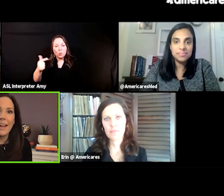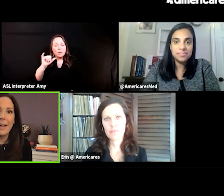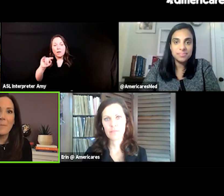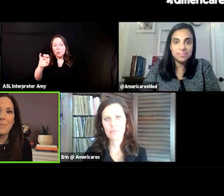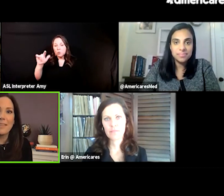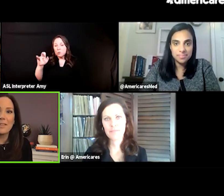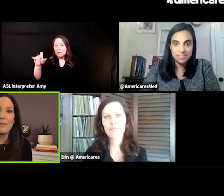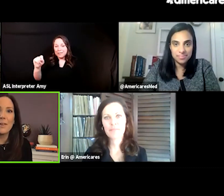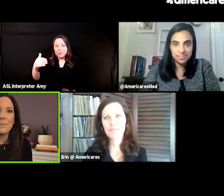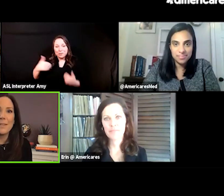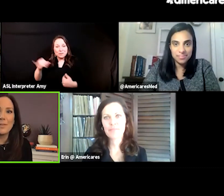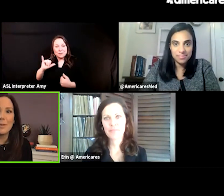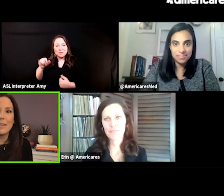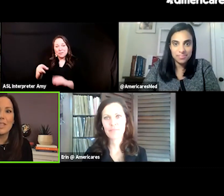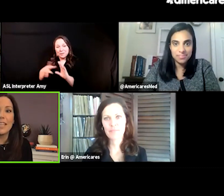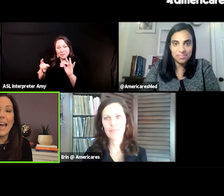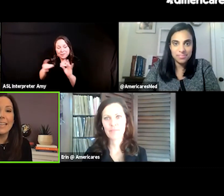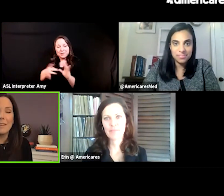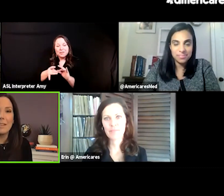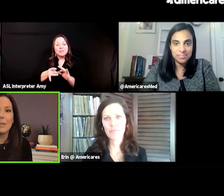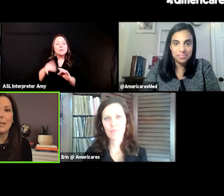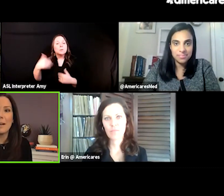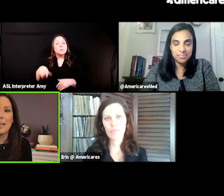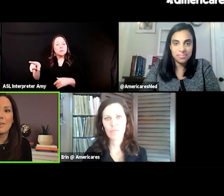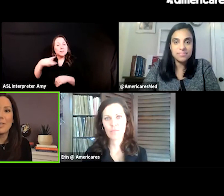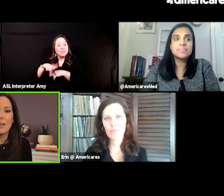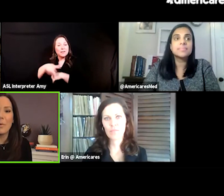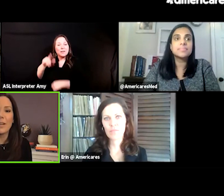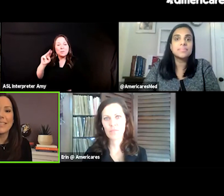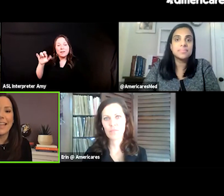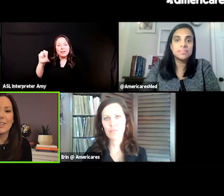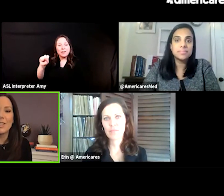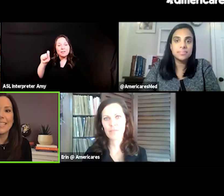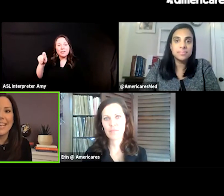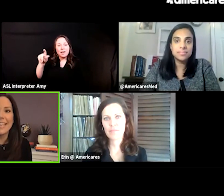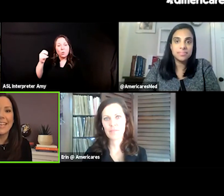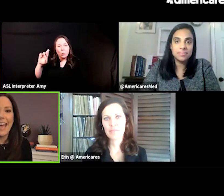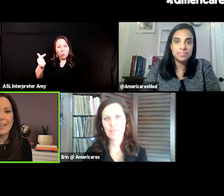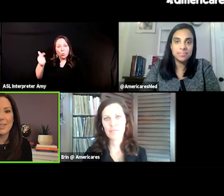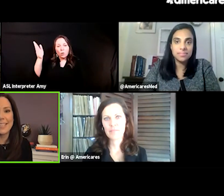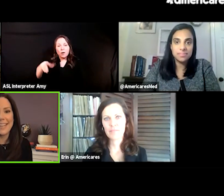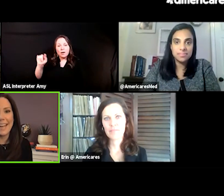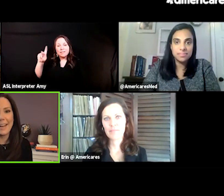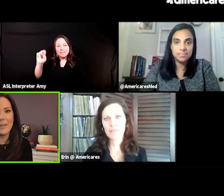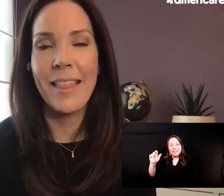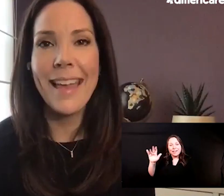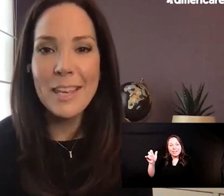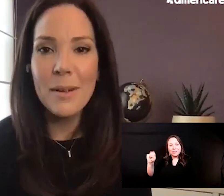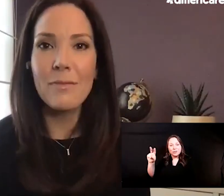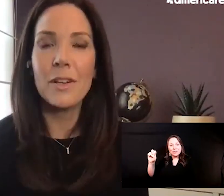EMAIL AT INFO@AMERICARES.ORG. QUICKLY THAT TOOLKIT THAT JULIE MENTIONED THAT IS AVAILABLE AT